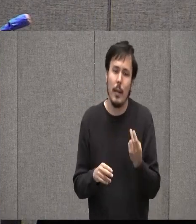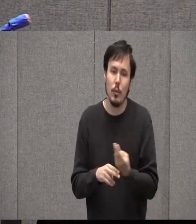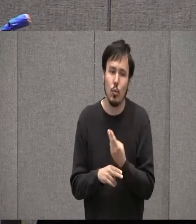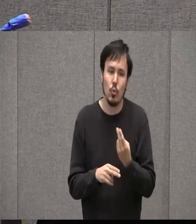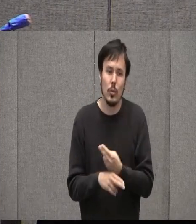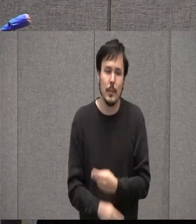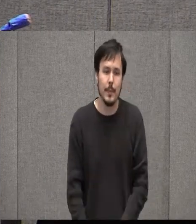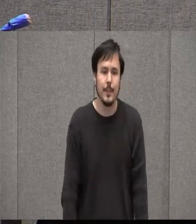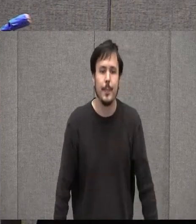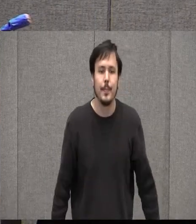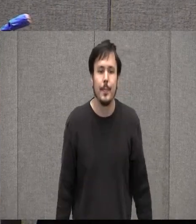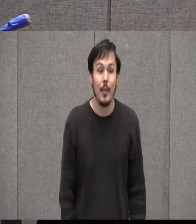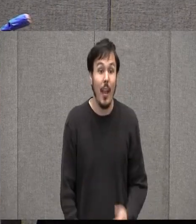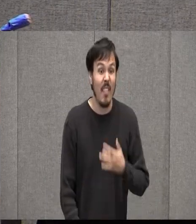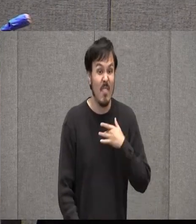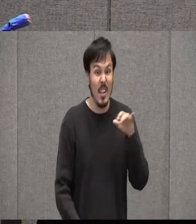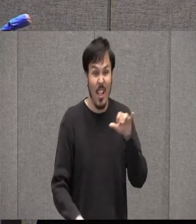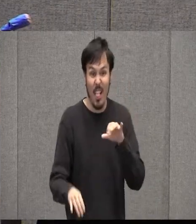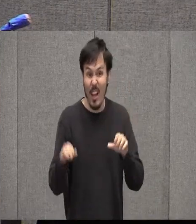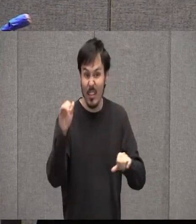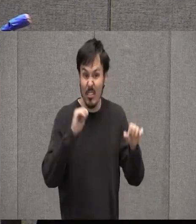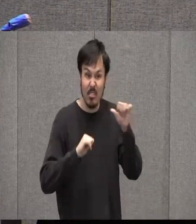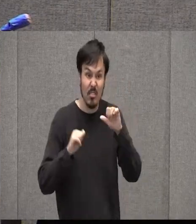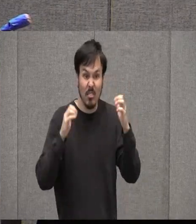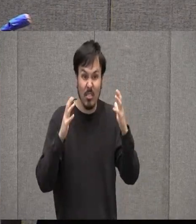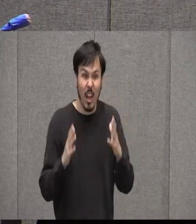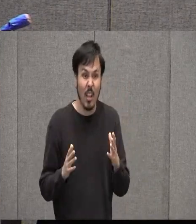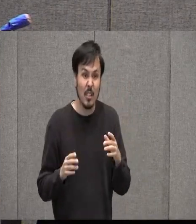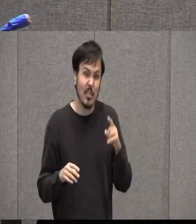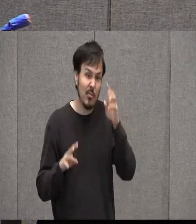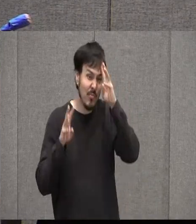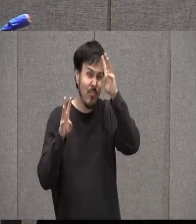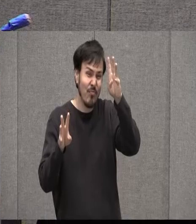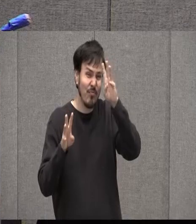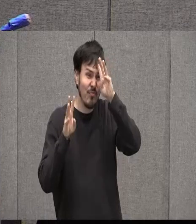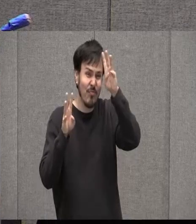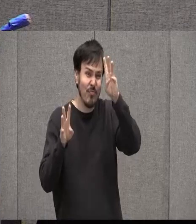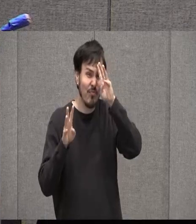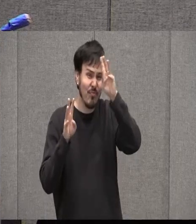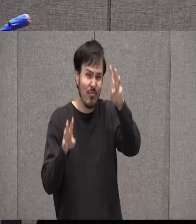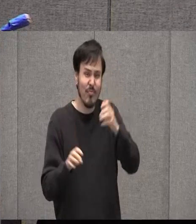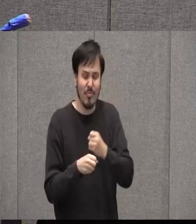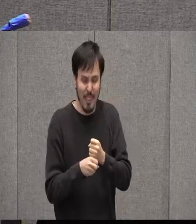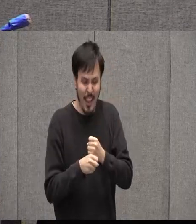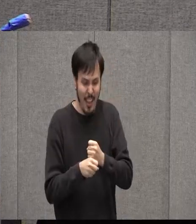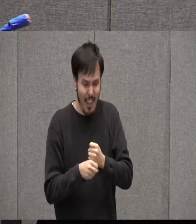I feel like a mad scientist concocting these recipes. [Mrs Rudd] And you can use whatever coloring you want. Awesome.